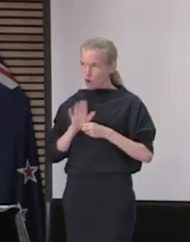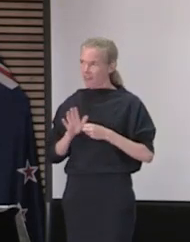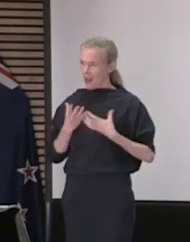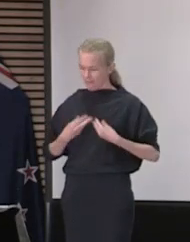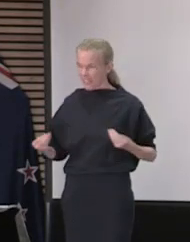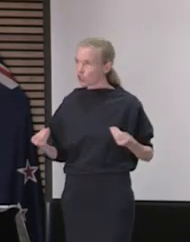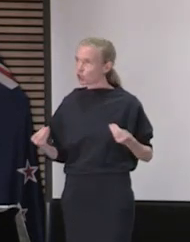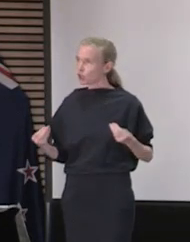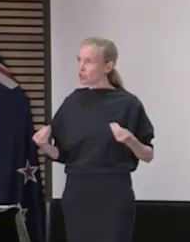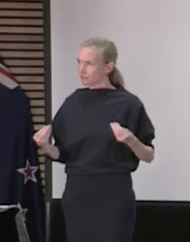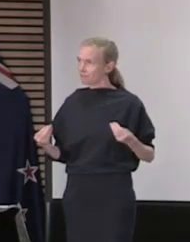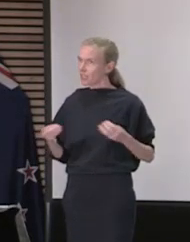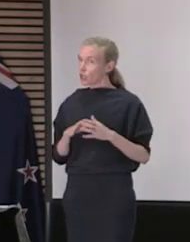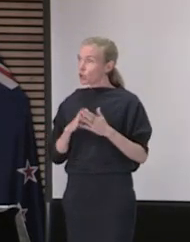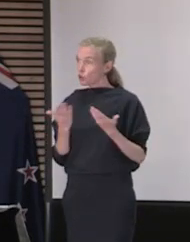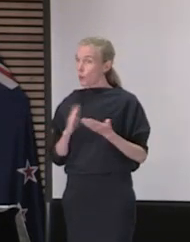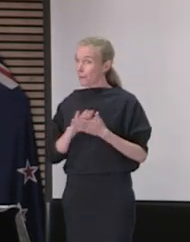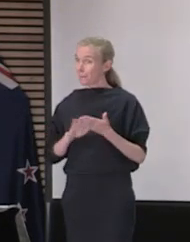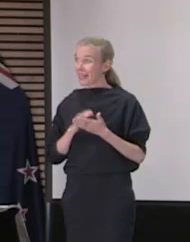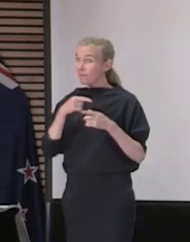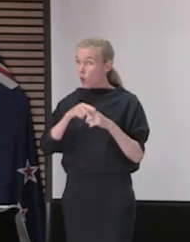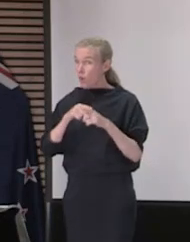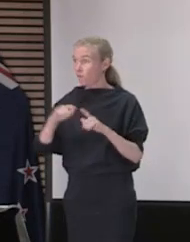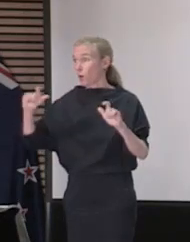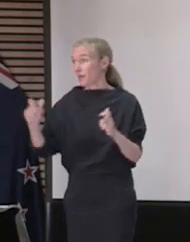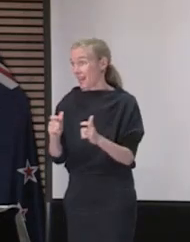In fact, we'renot using all of the capacitybecause the case numbers aredropping and of course,